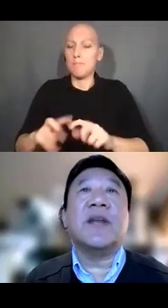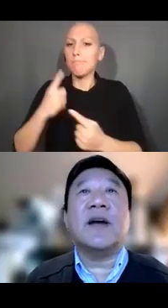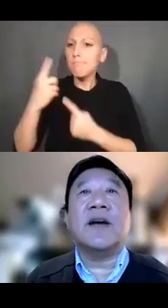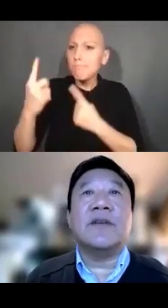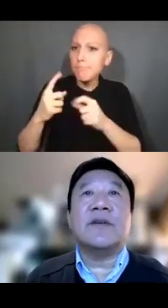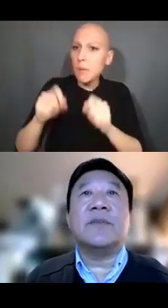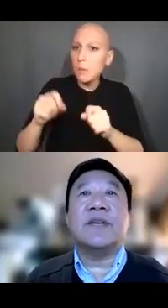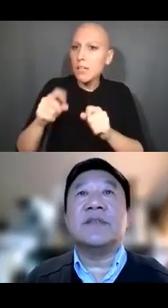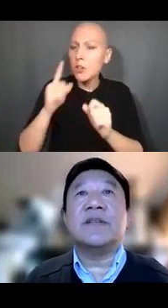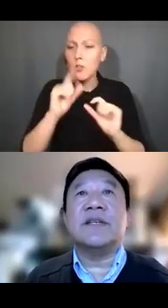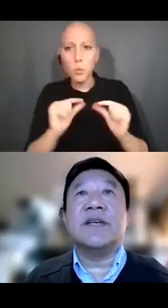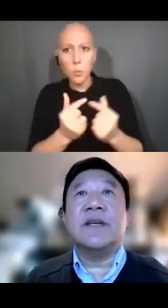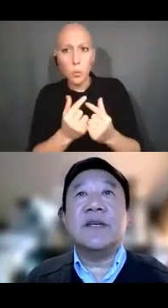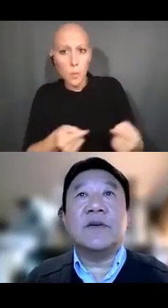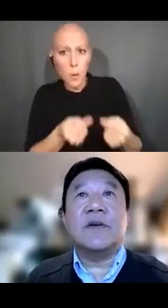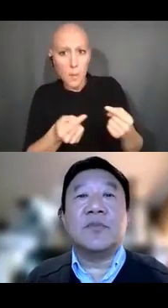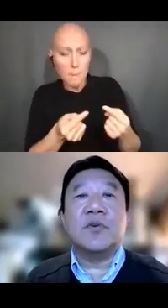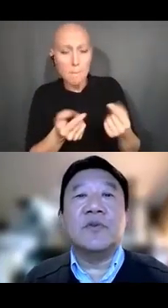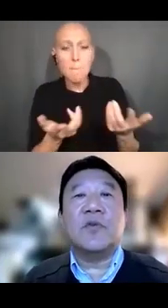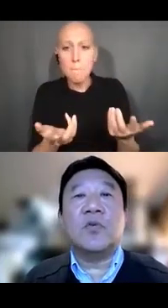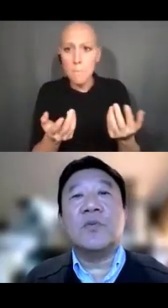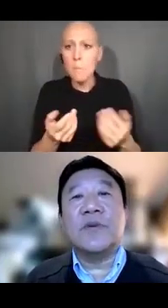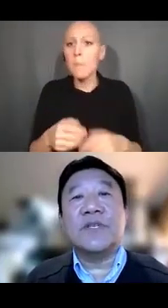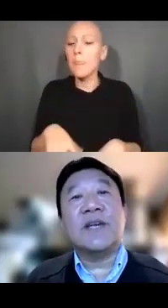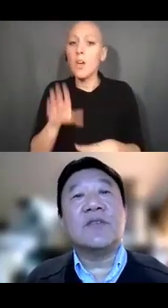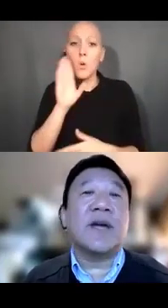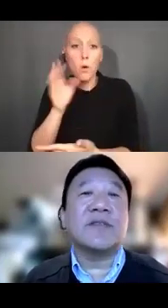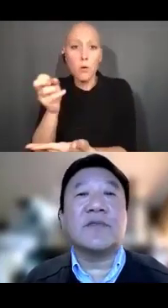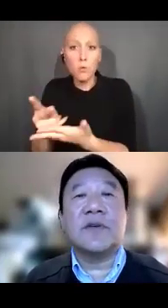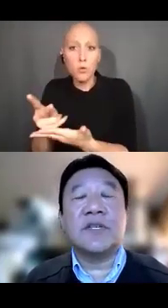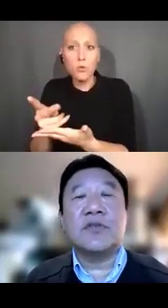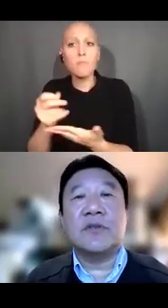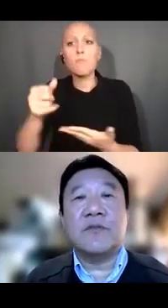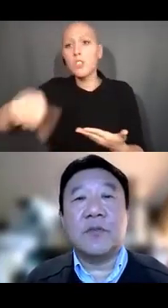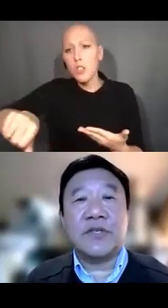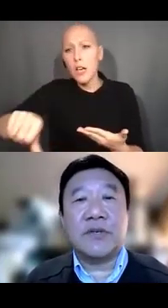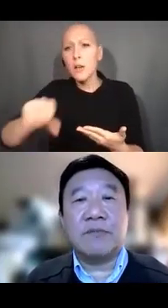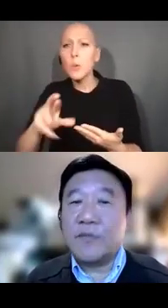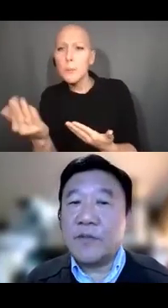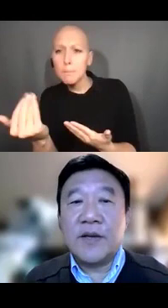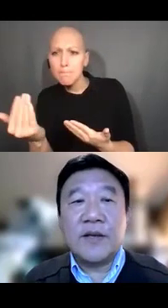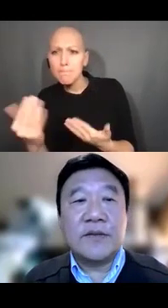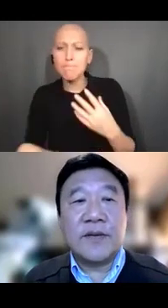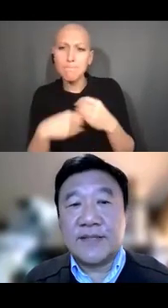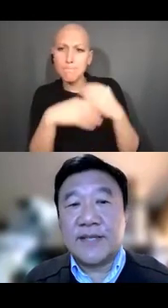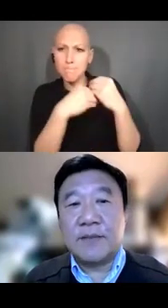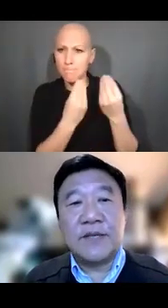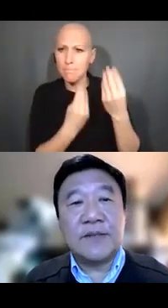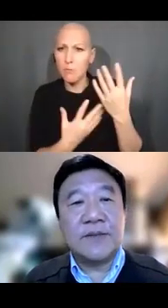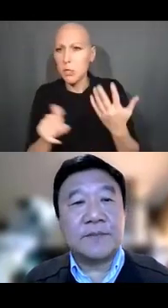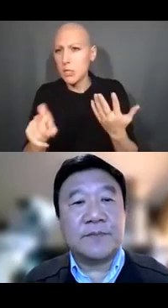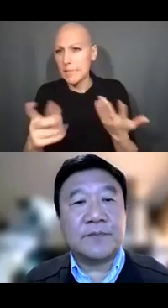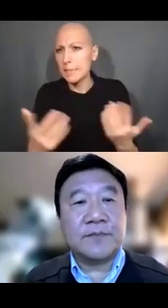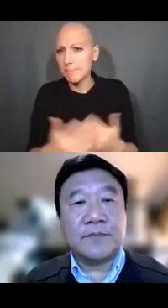and either basically approve or reject or ask for additional information. Next slide, please.